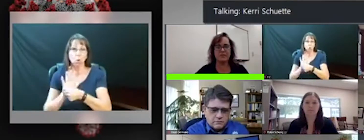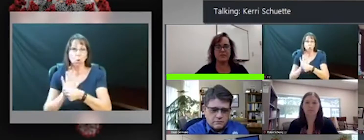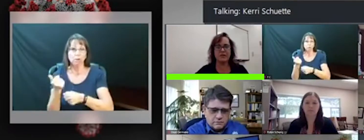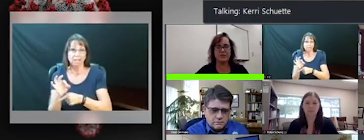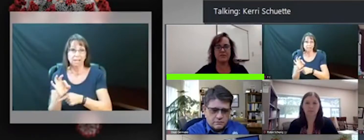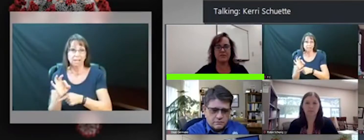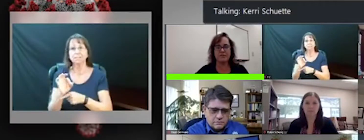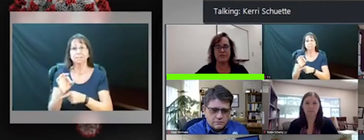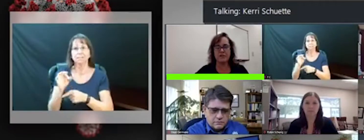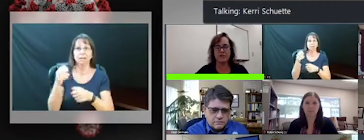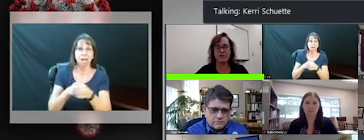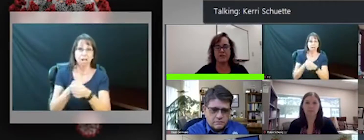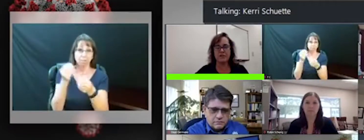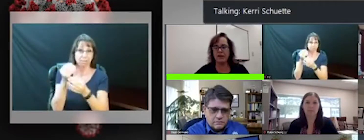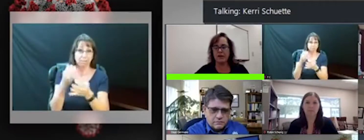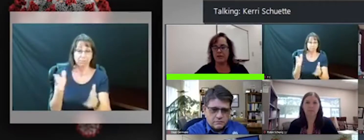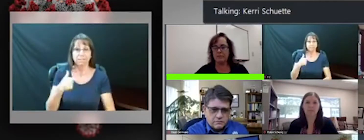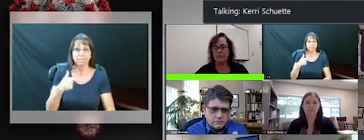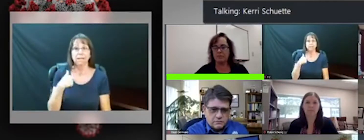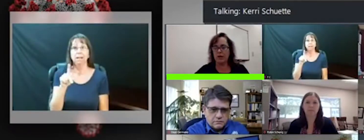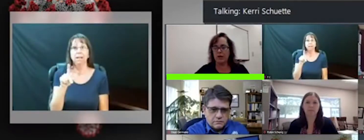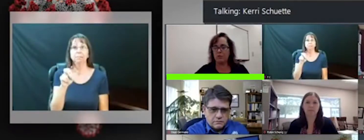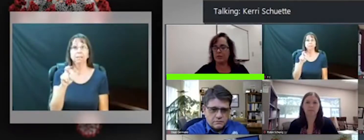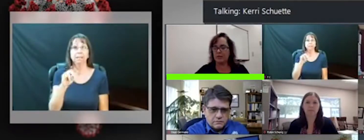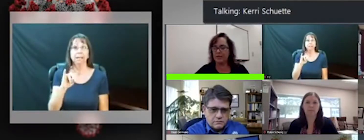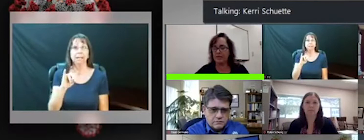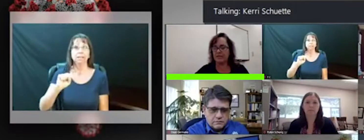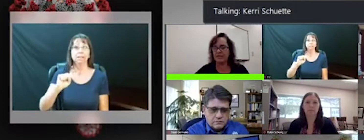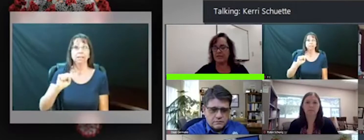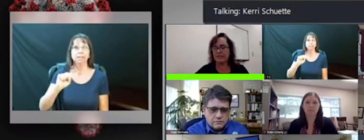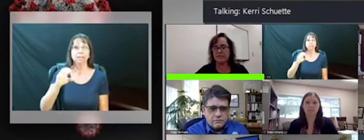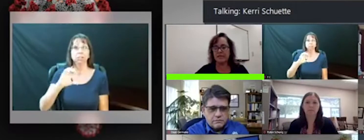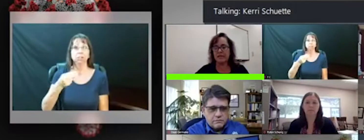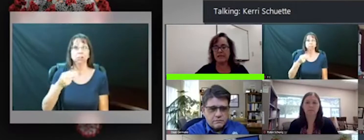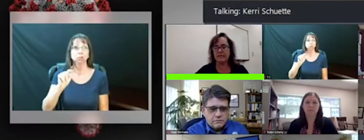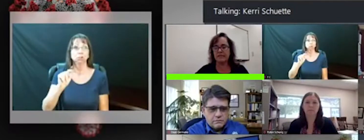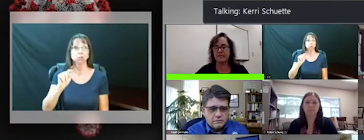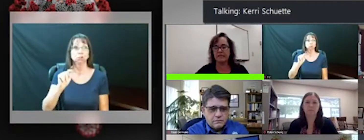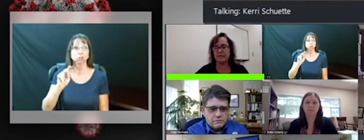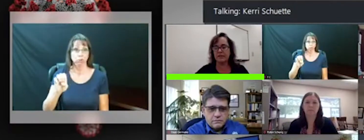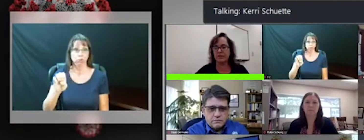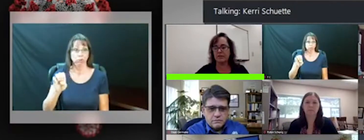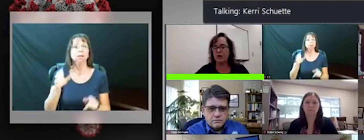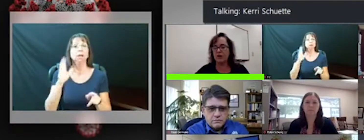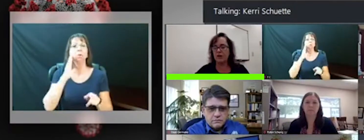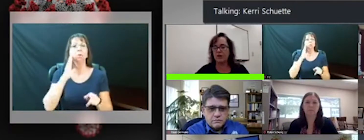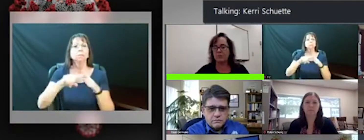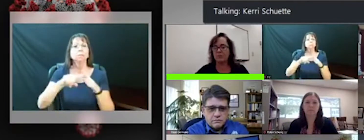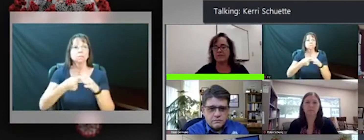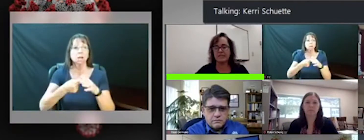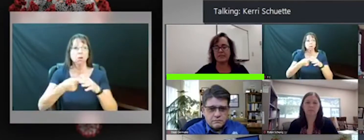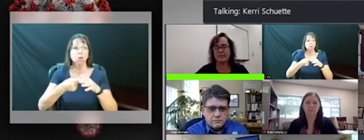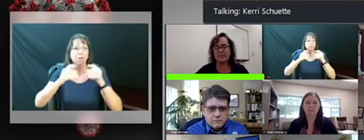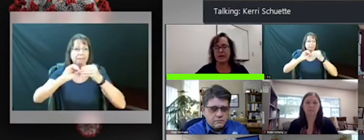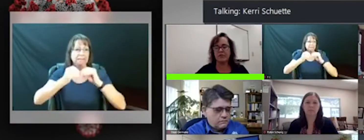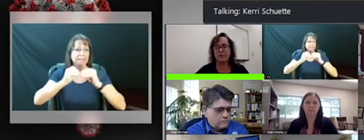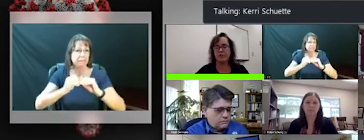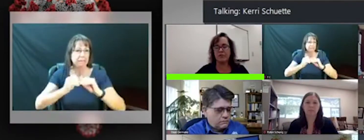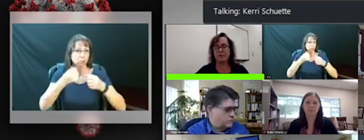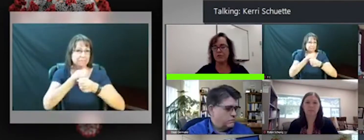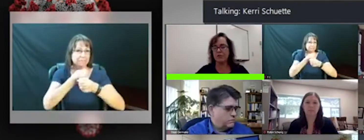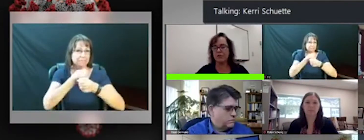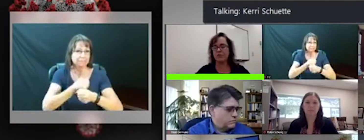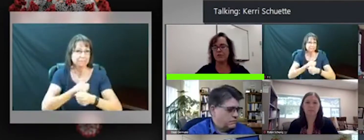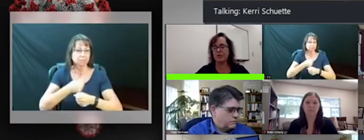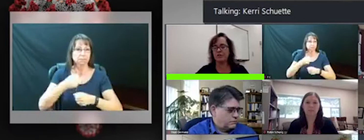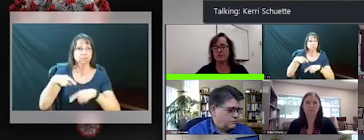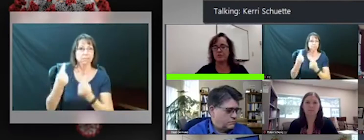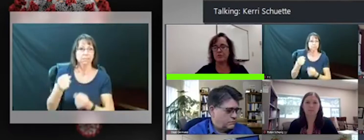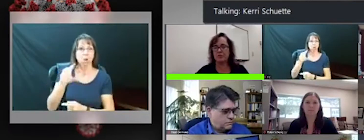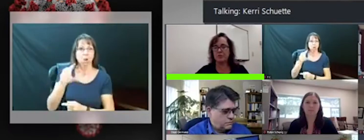the Public Information Officer. We’ll start with the statistics and as of October 6th we have 1242